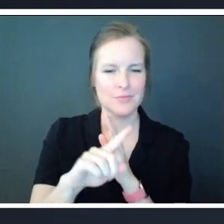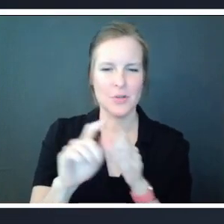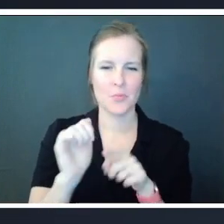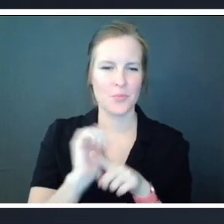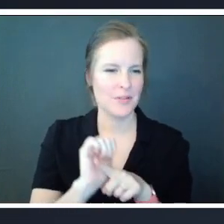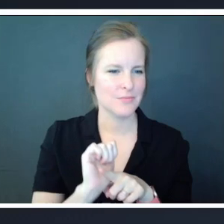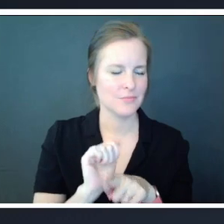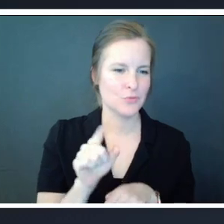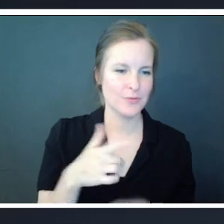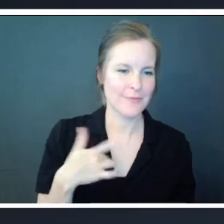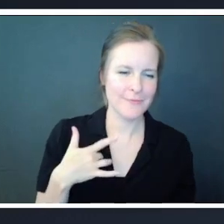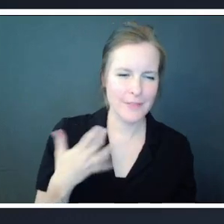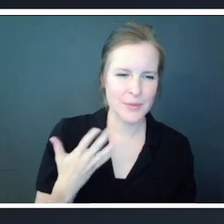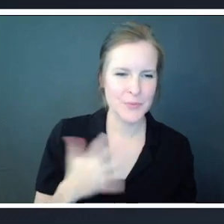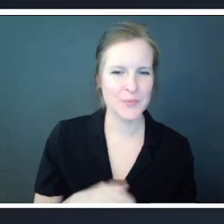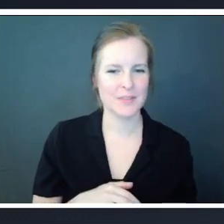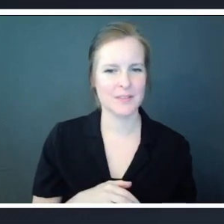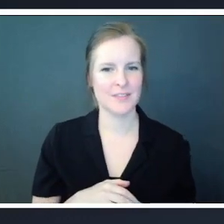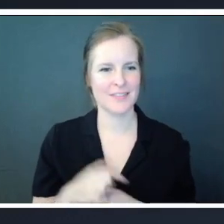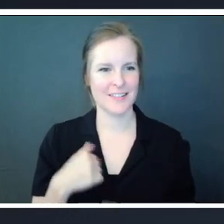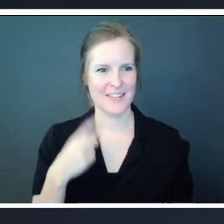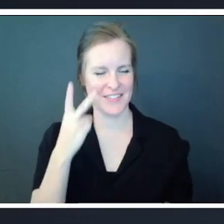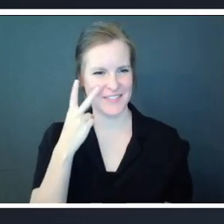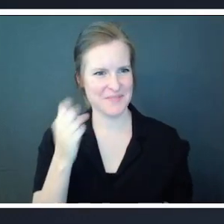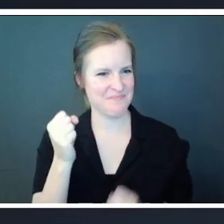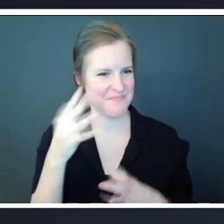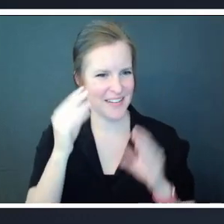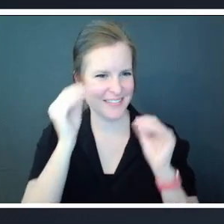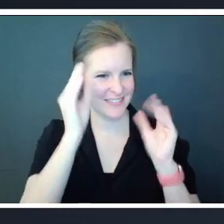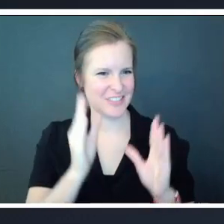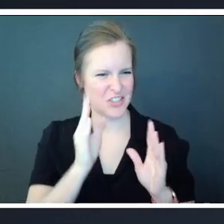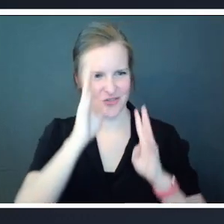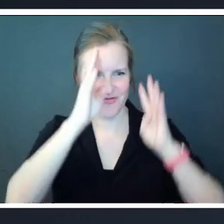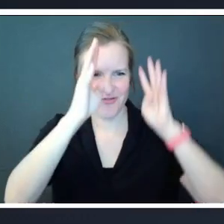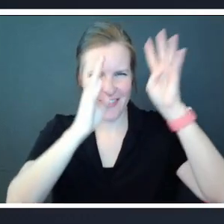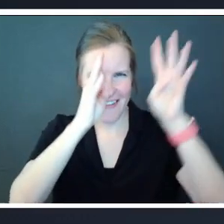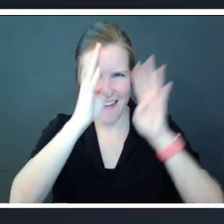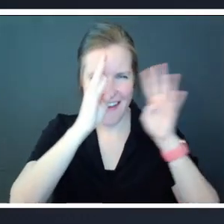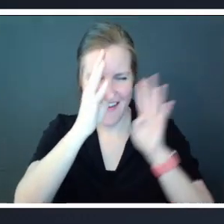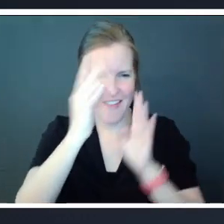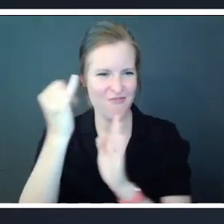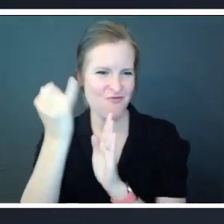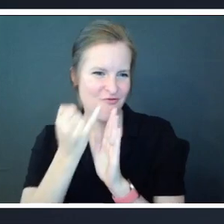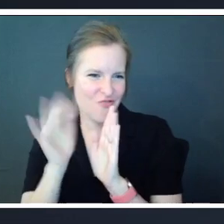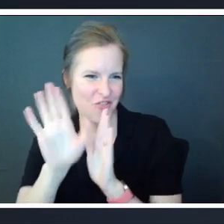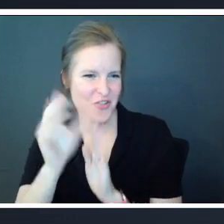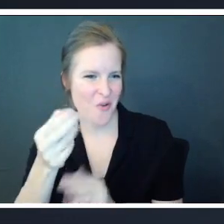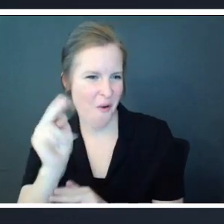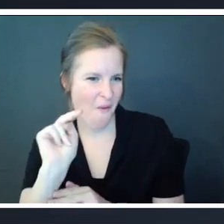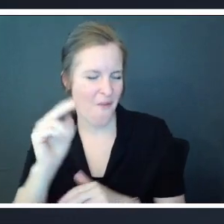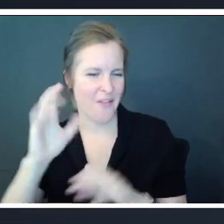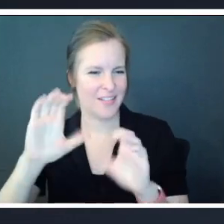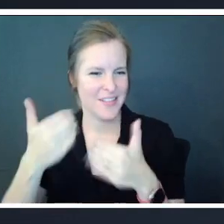here lots of teachers on being creative, drawing their own classroom or out in nature, which we